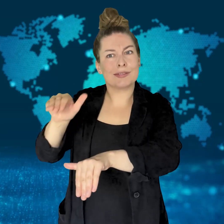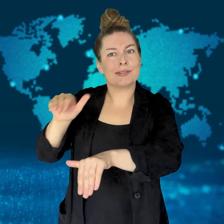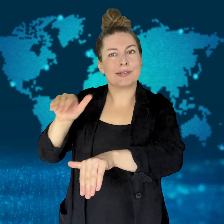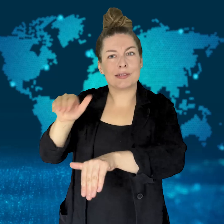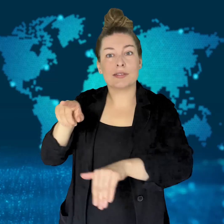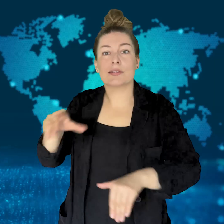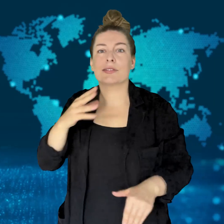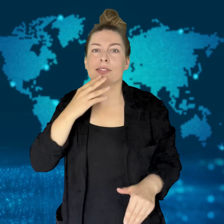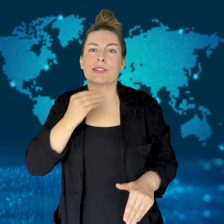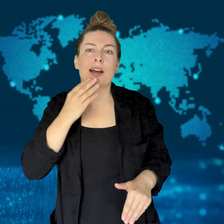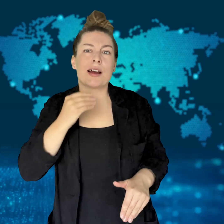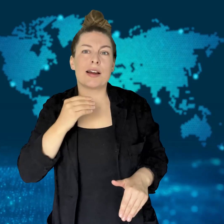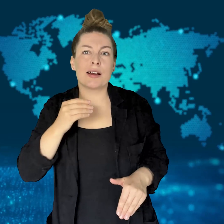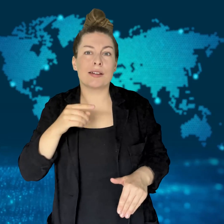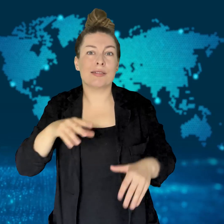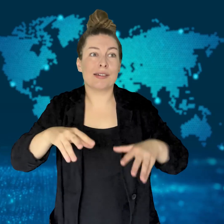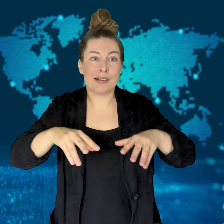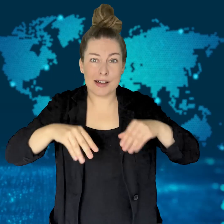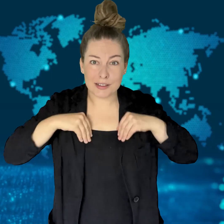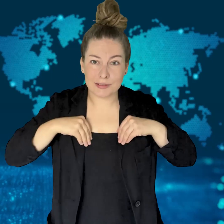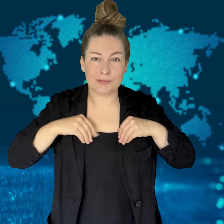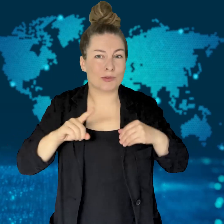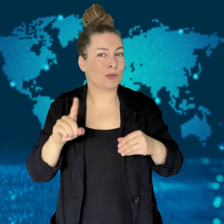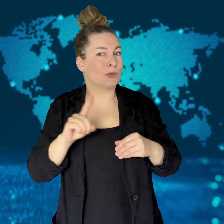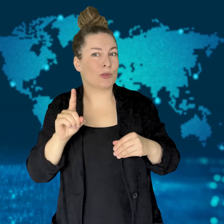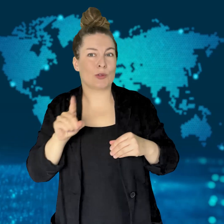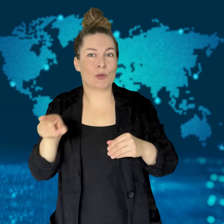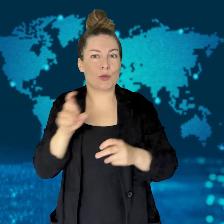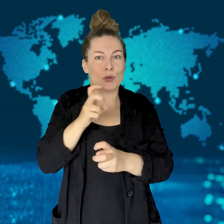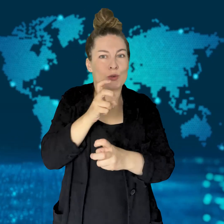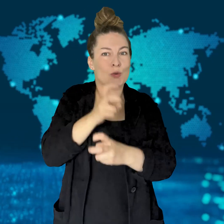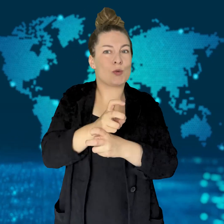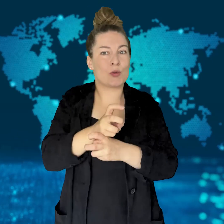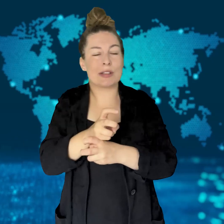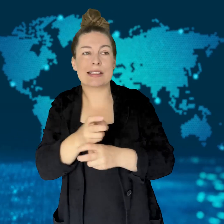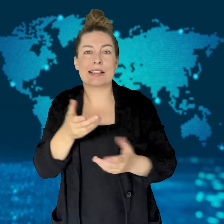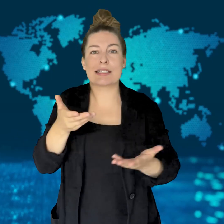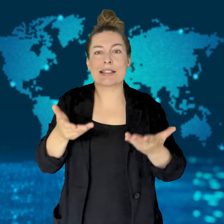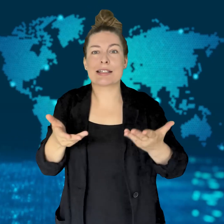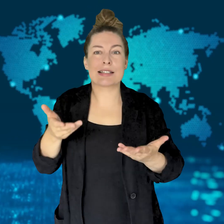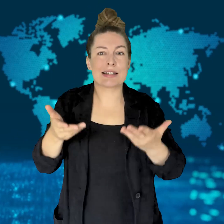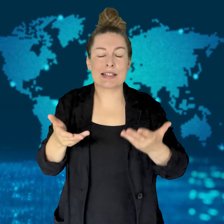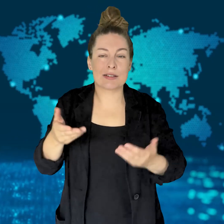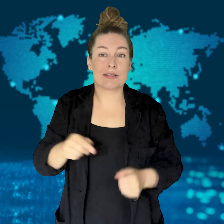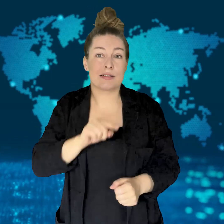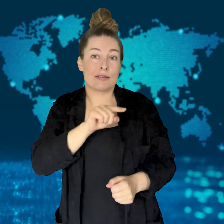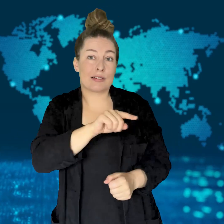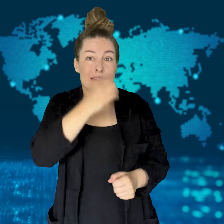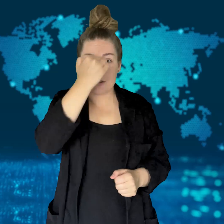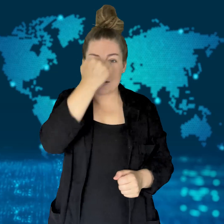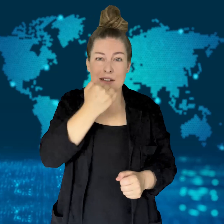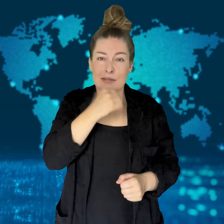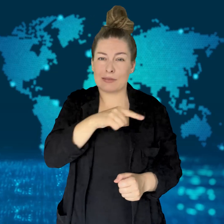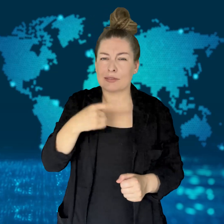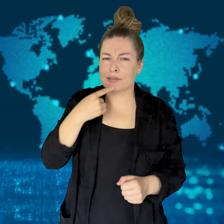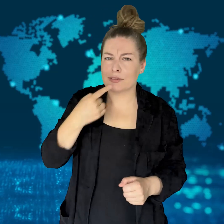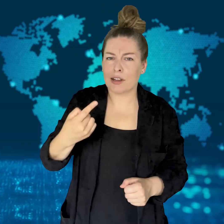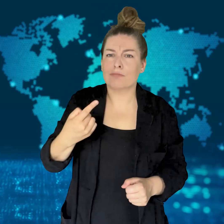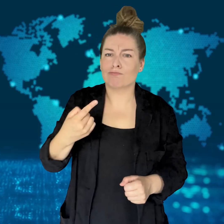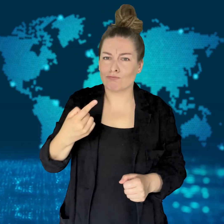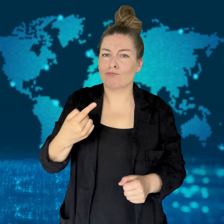but then will go back to fighting again.